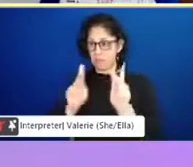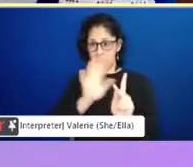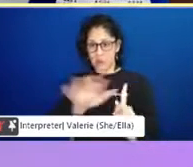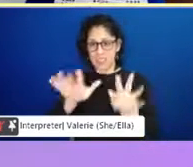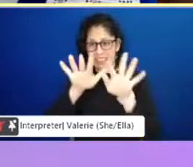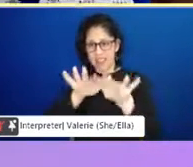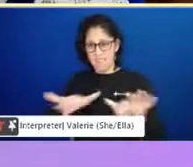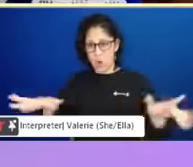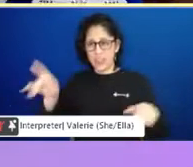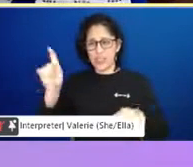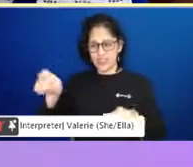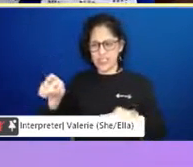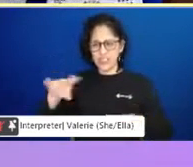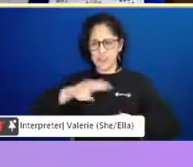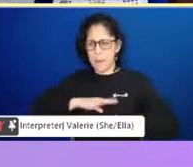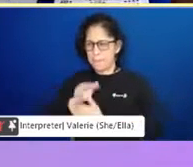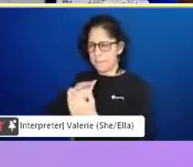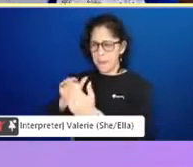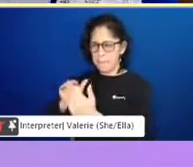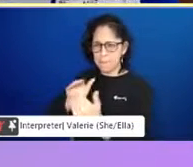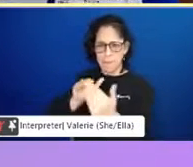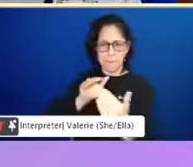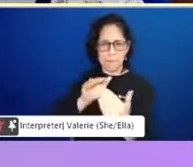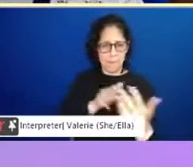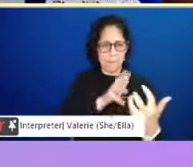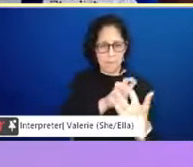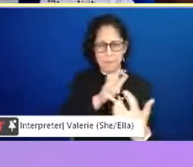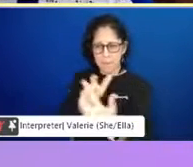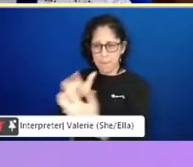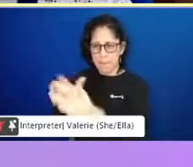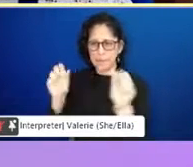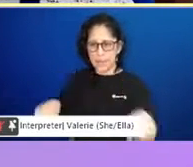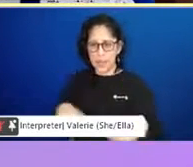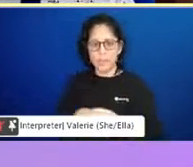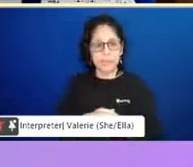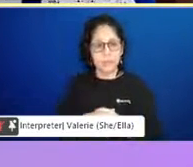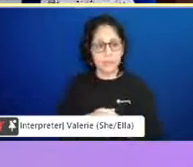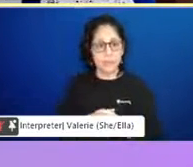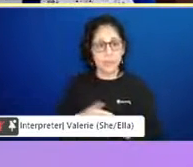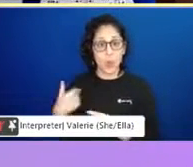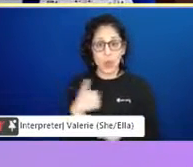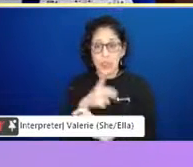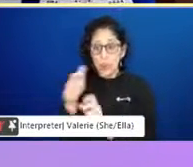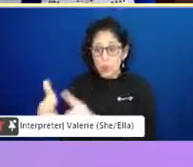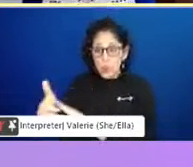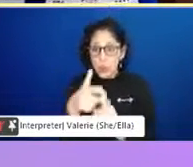when it comes to co-creation we recruit people who identify a cognitive demand as an area of concern